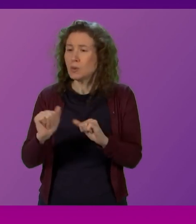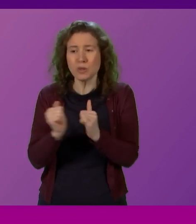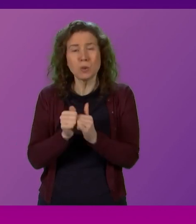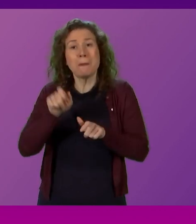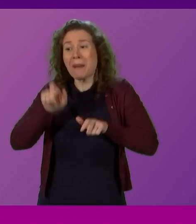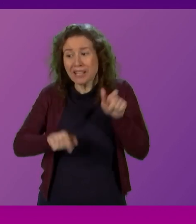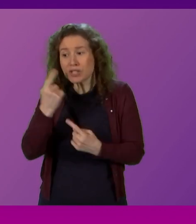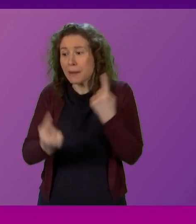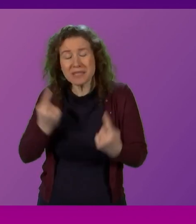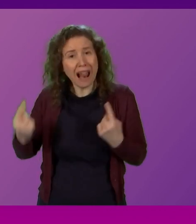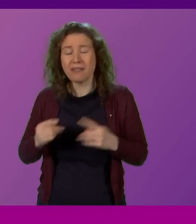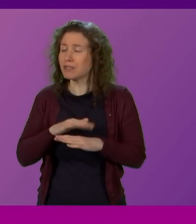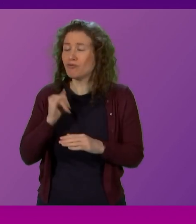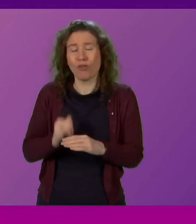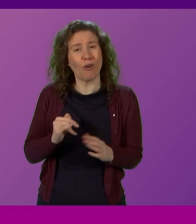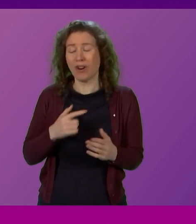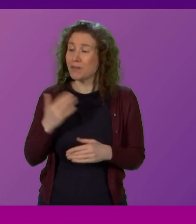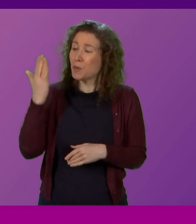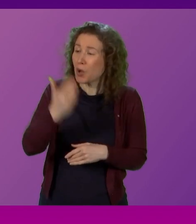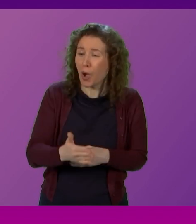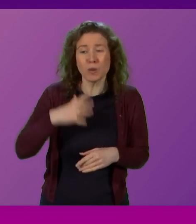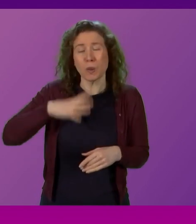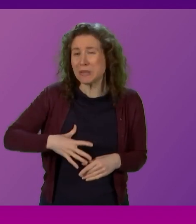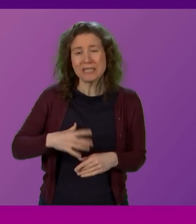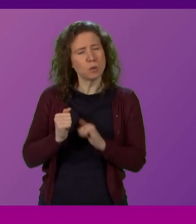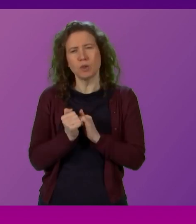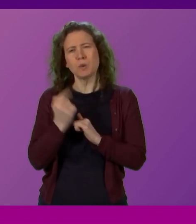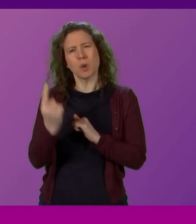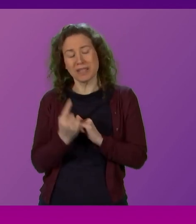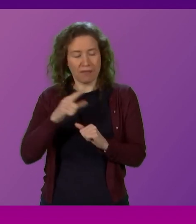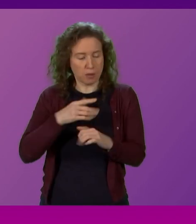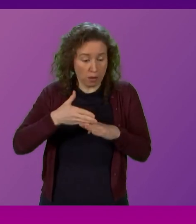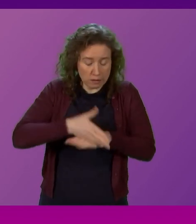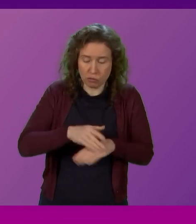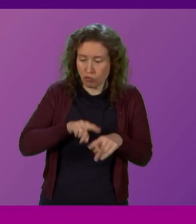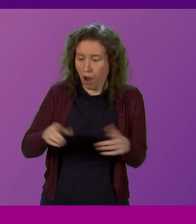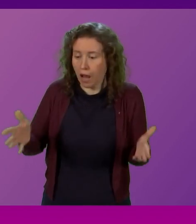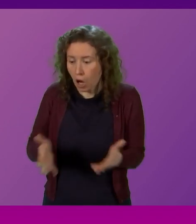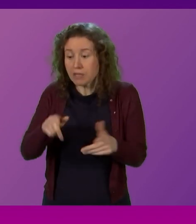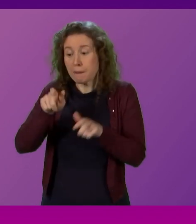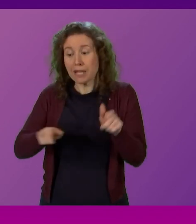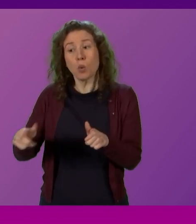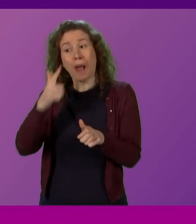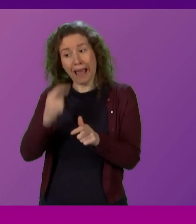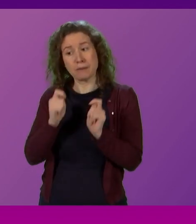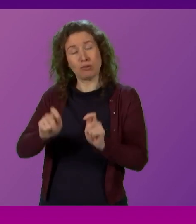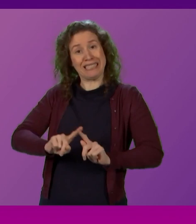That is why we are working hard to make sure that, where patients can and should be treated elsewhere, that happens.